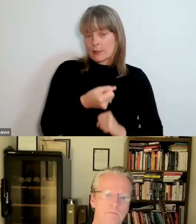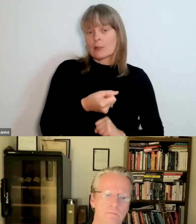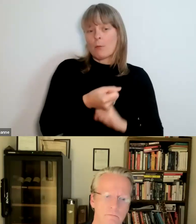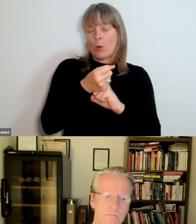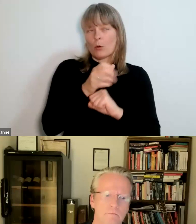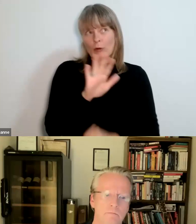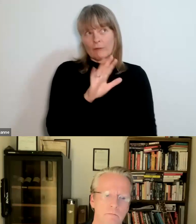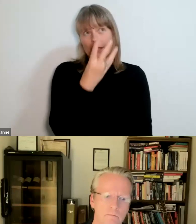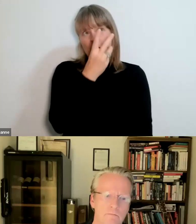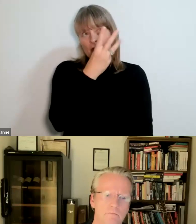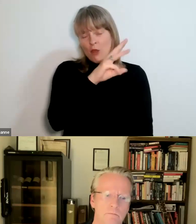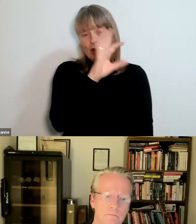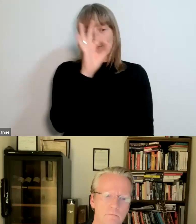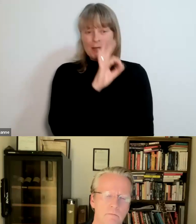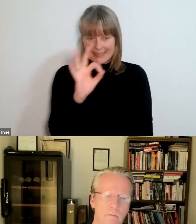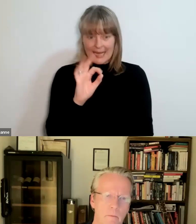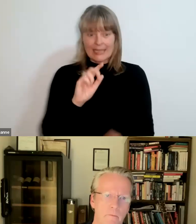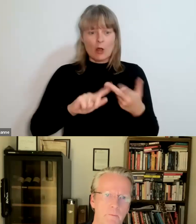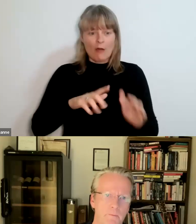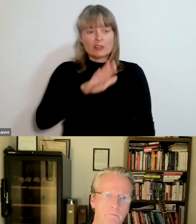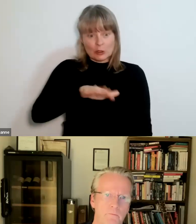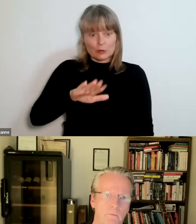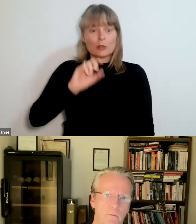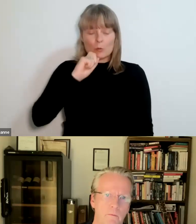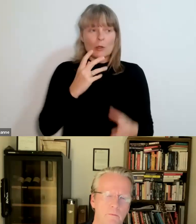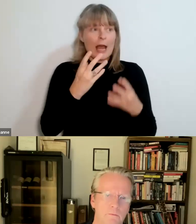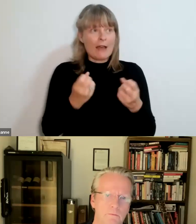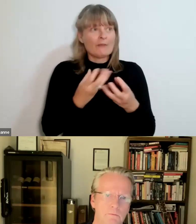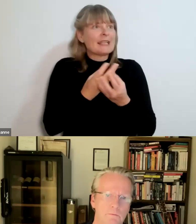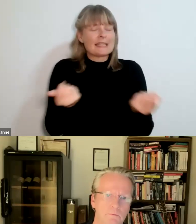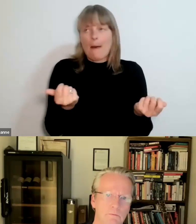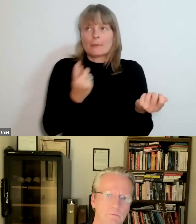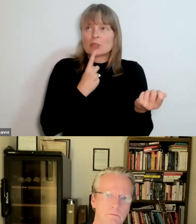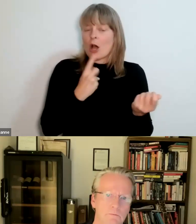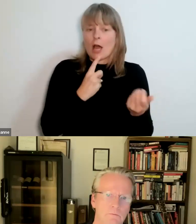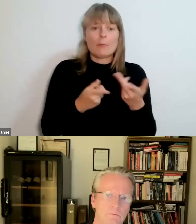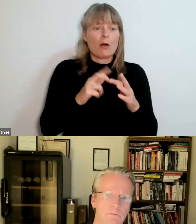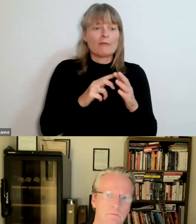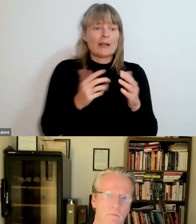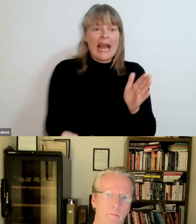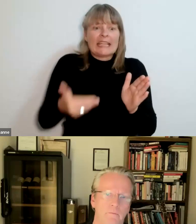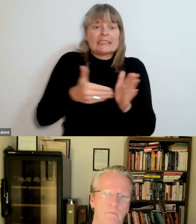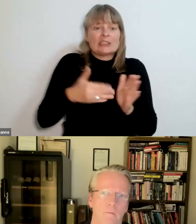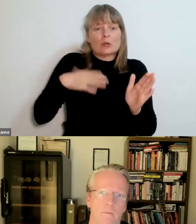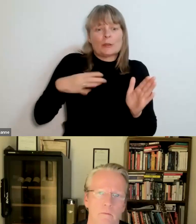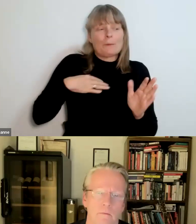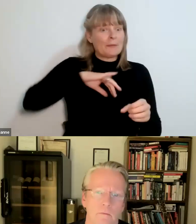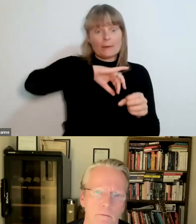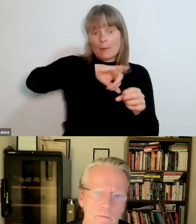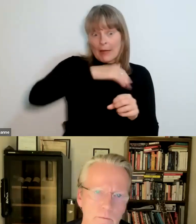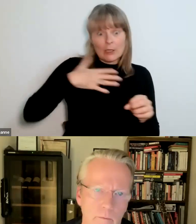And in